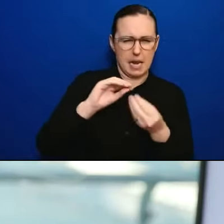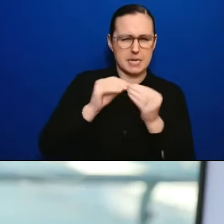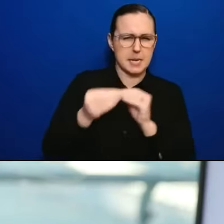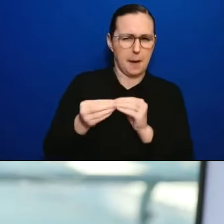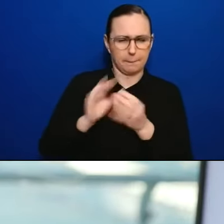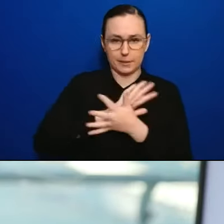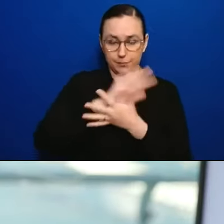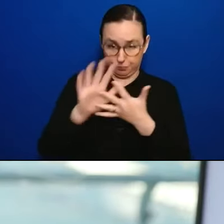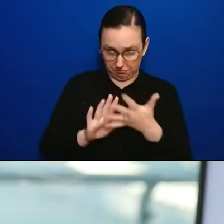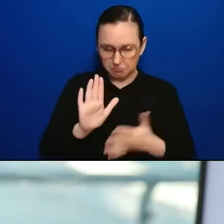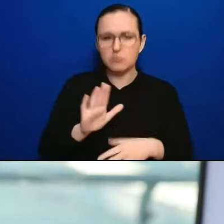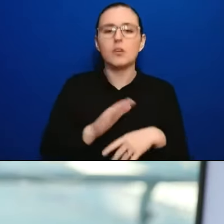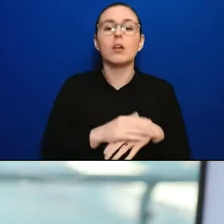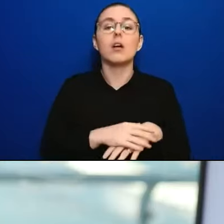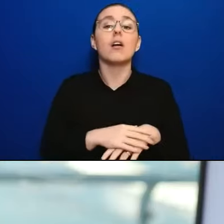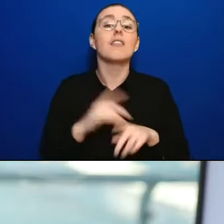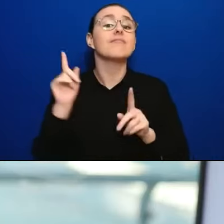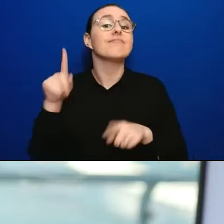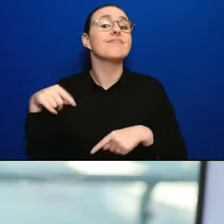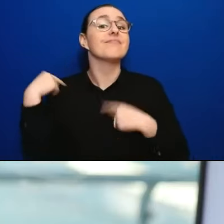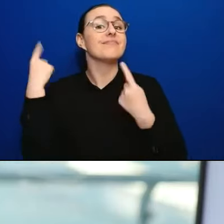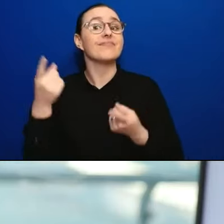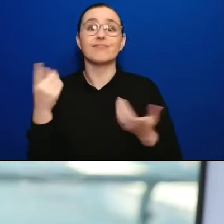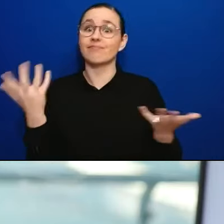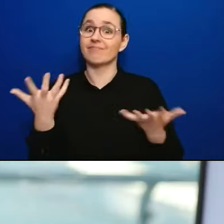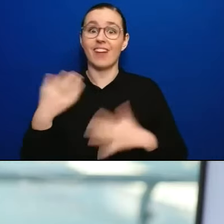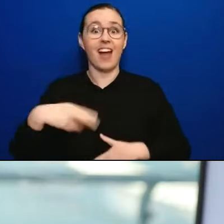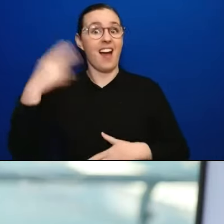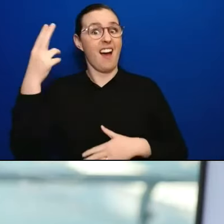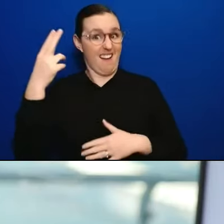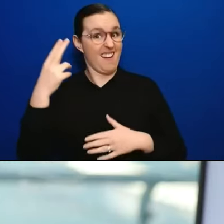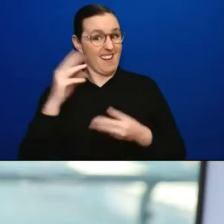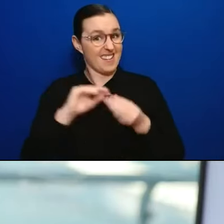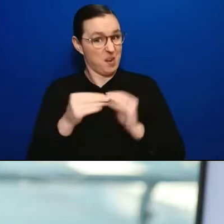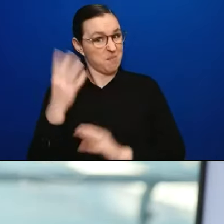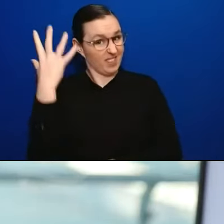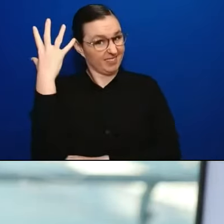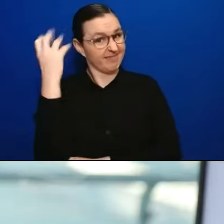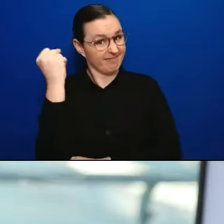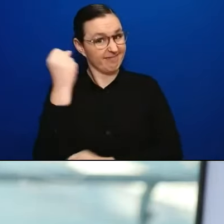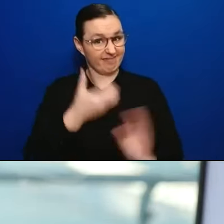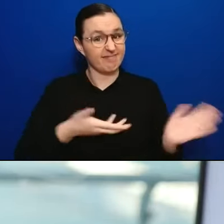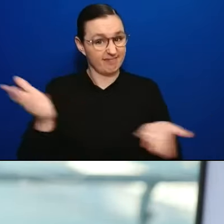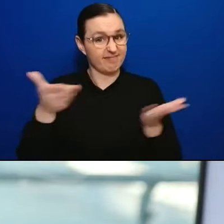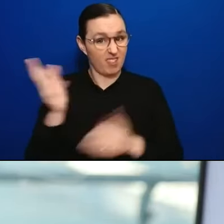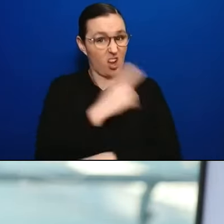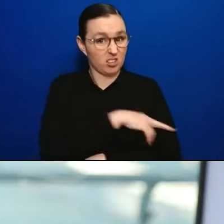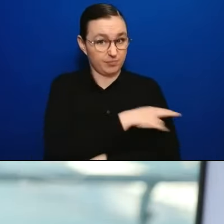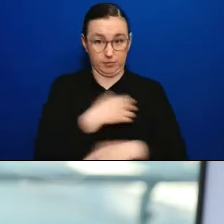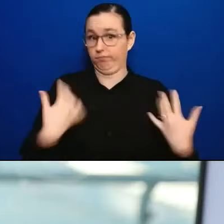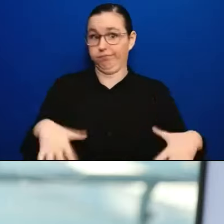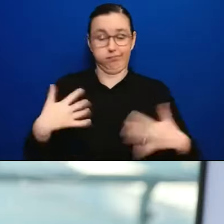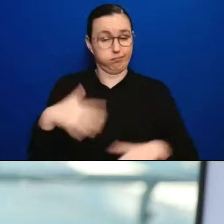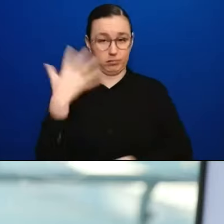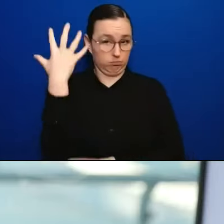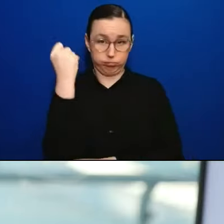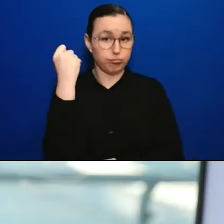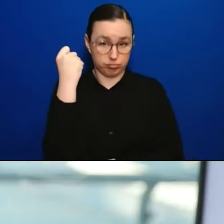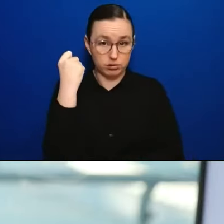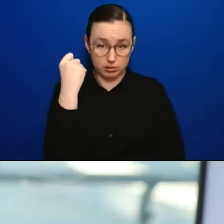everybody who is in hospital with COVID-19 positive tests on any given day. And we are at the highest